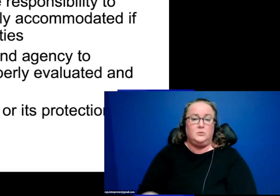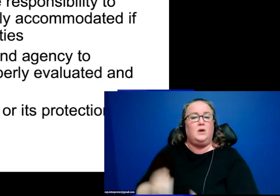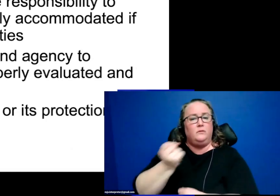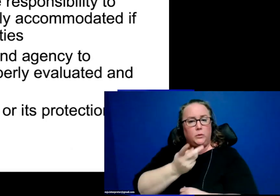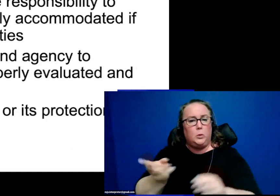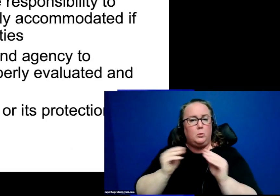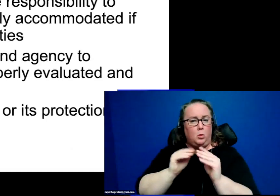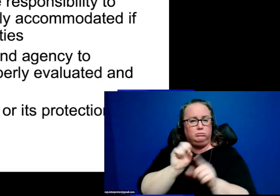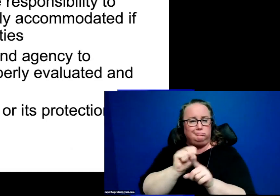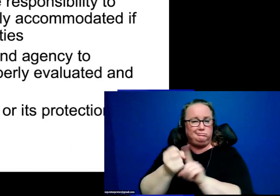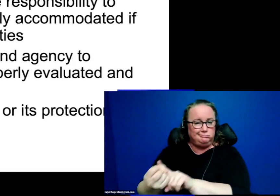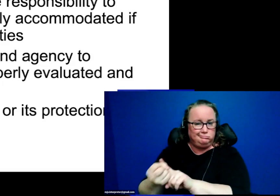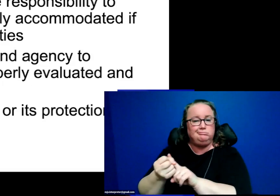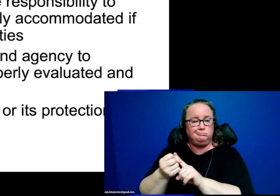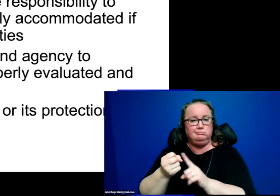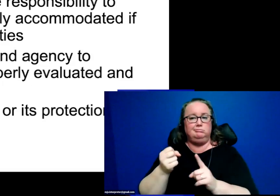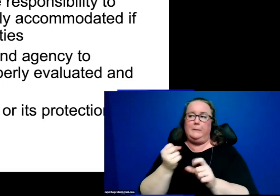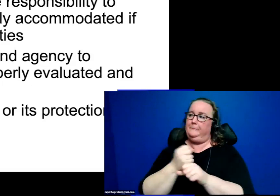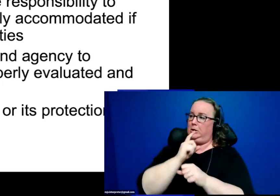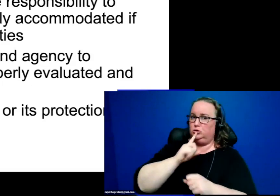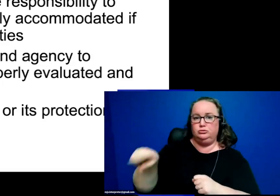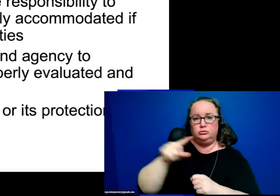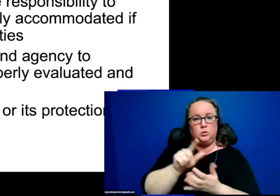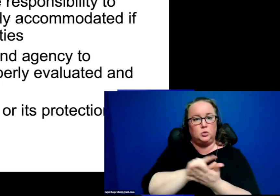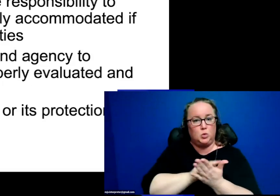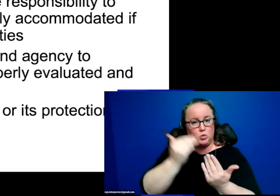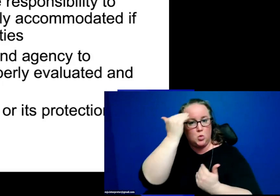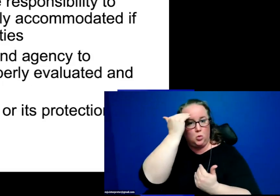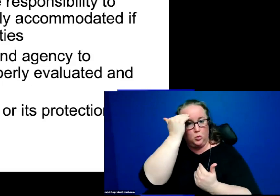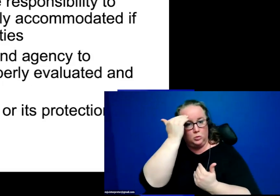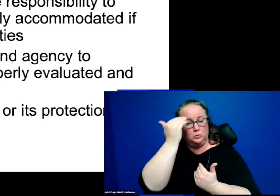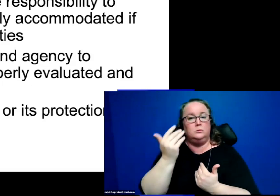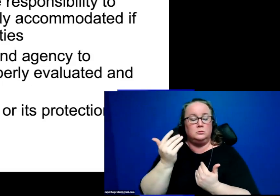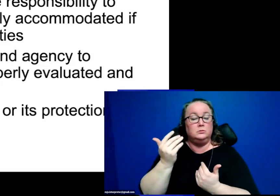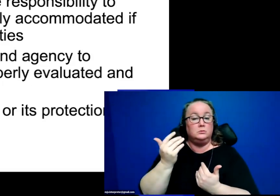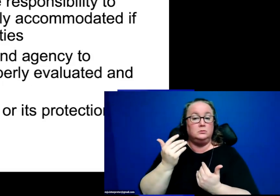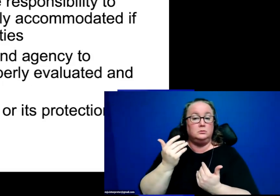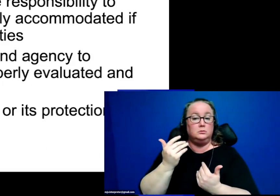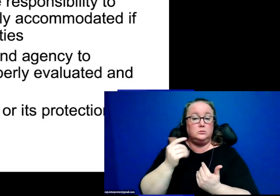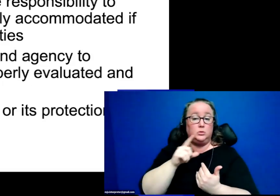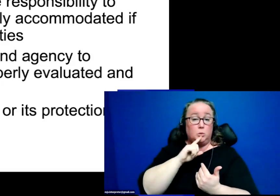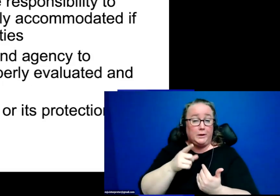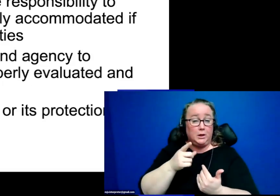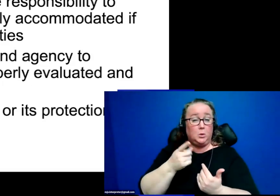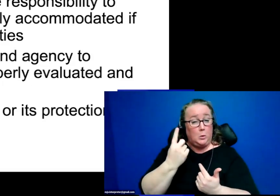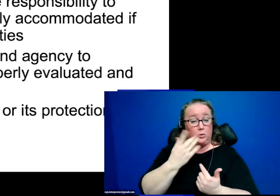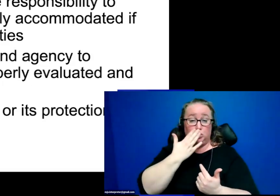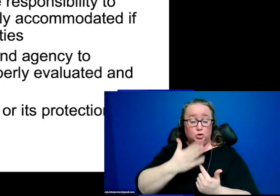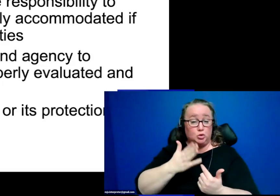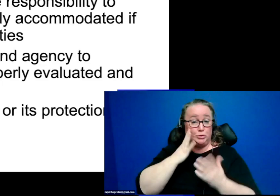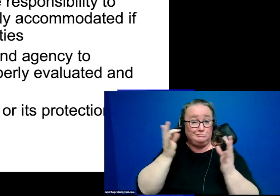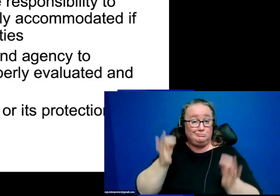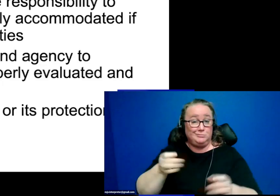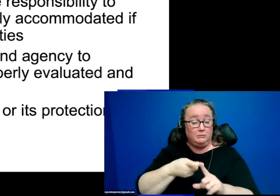that I just want to make sure attorneys are aware of. There's a really good decision that came out of the state of Michigan in 2017.